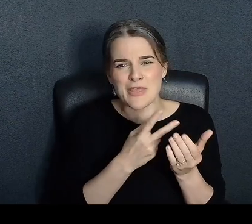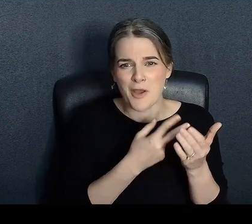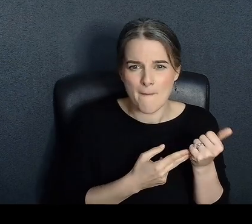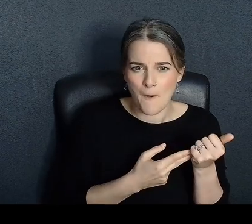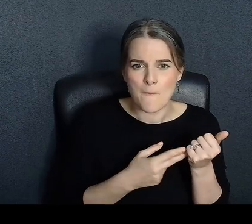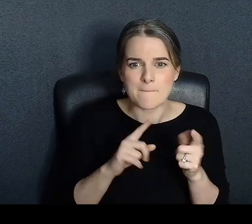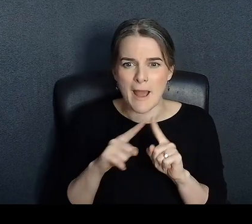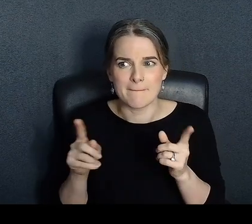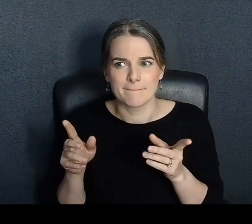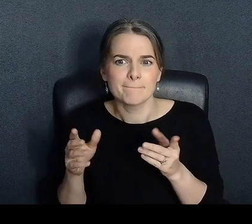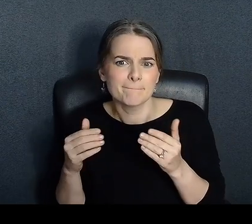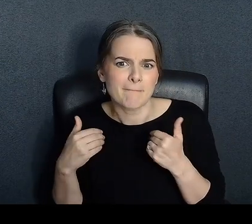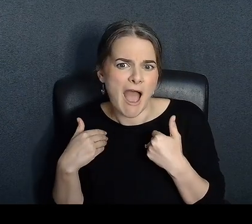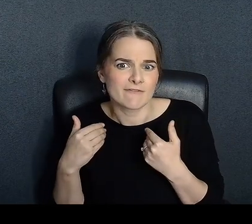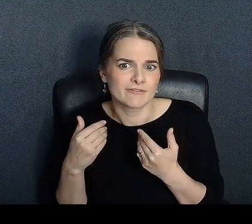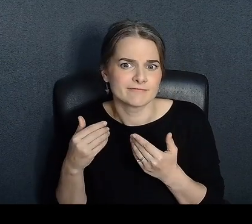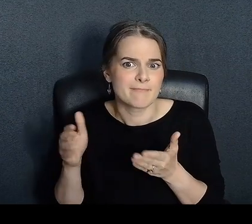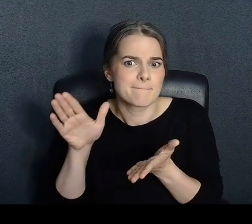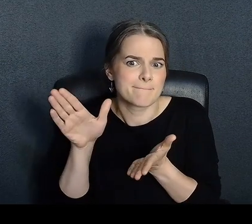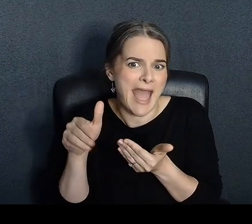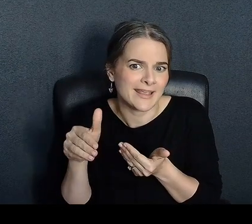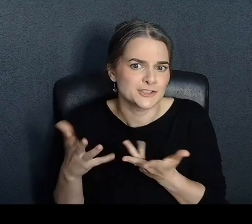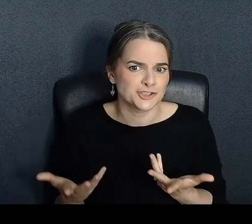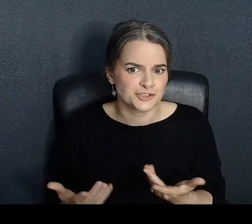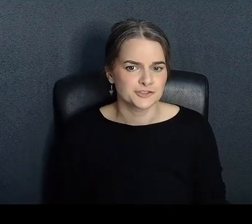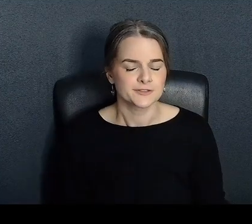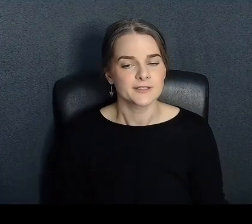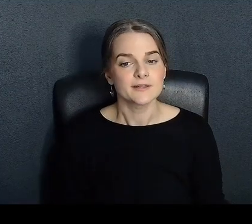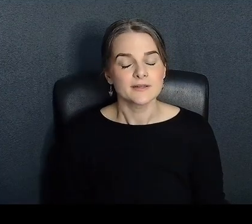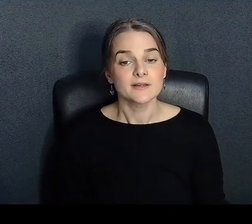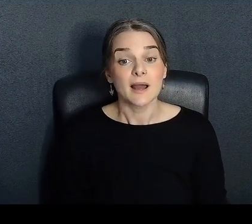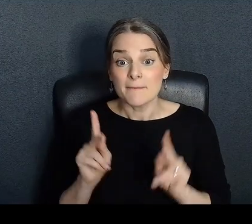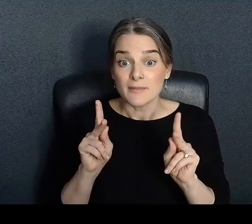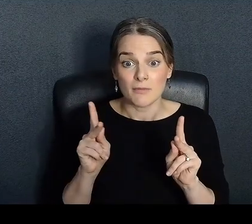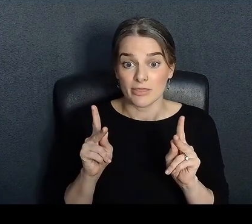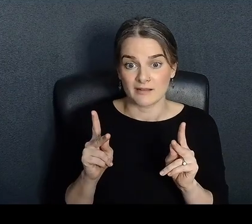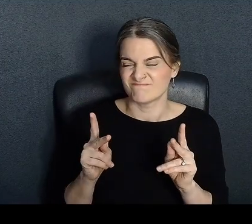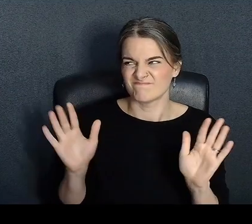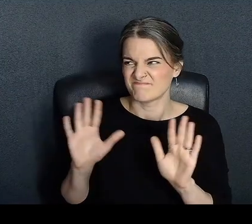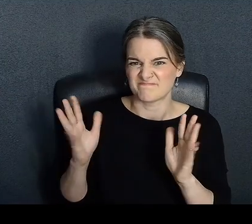So this is for folks that don't want internet but want the captioning.